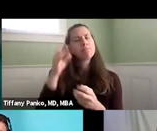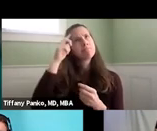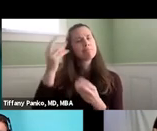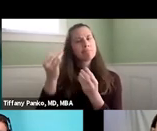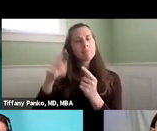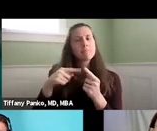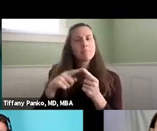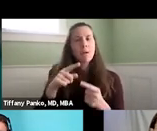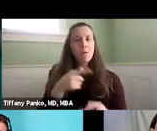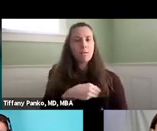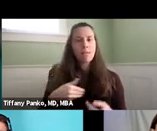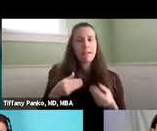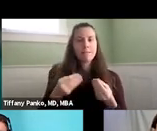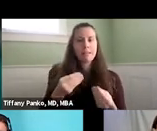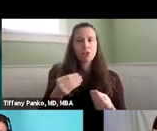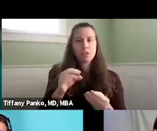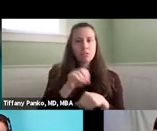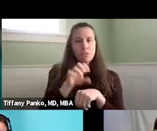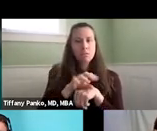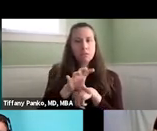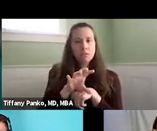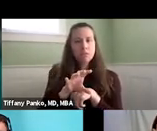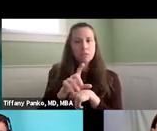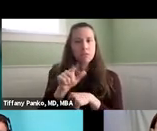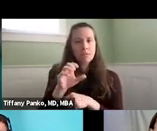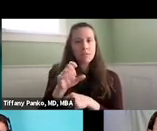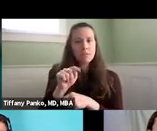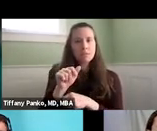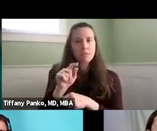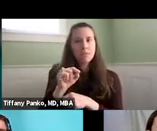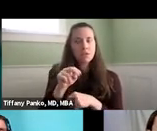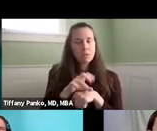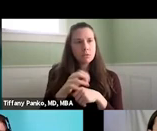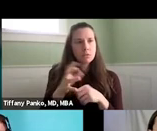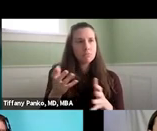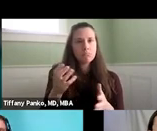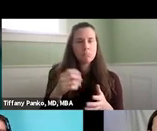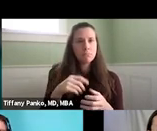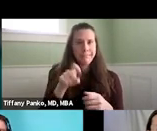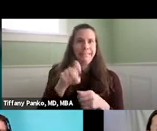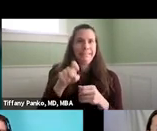in terms of additional support staff, I'm thinking about lactation consultants as well,